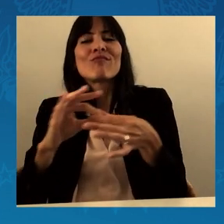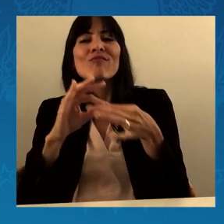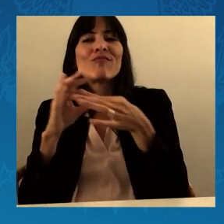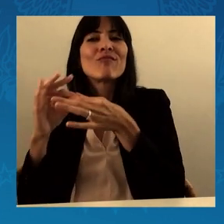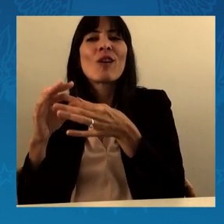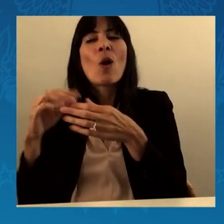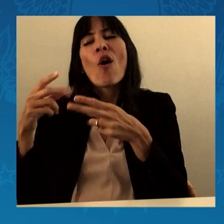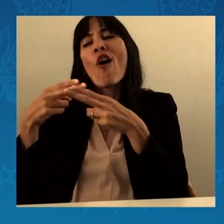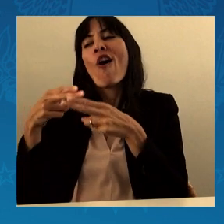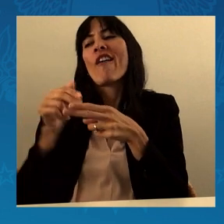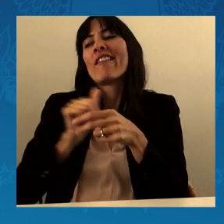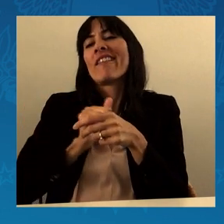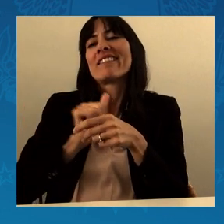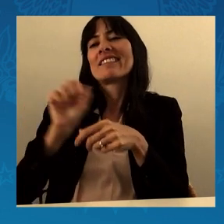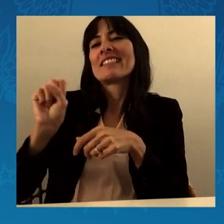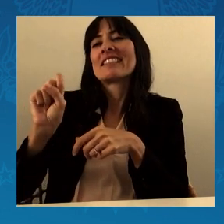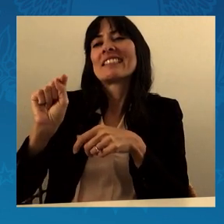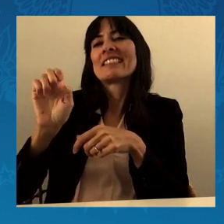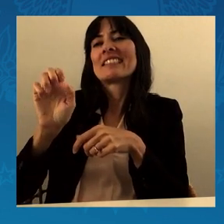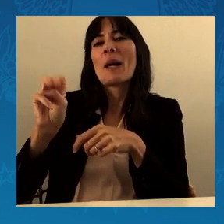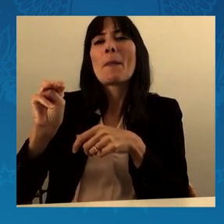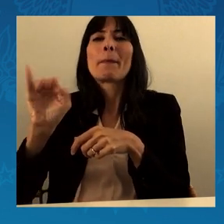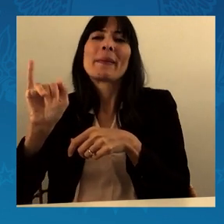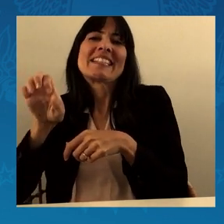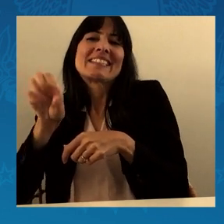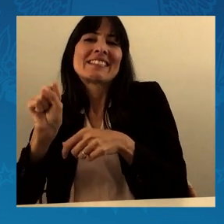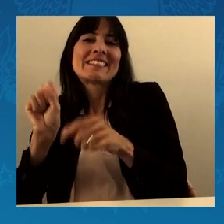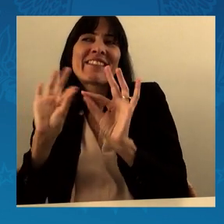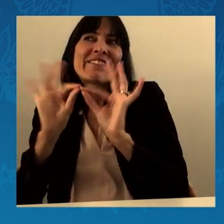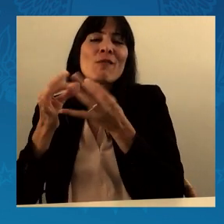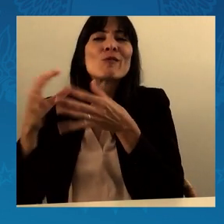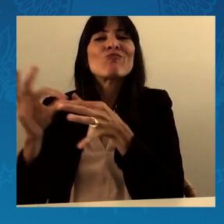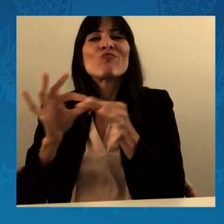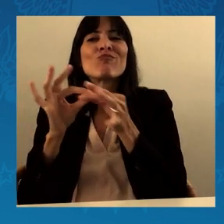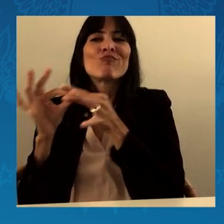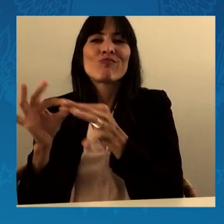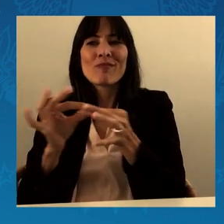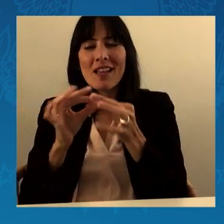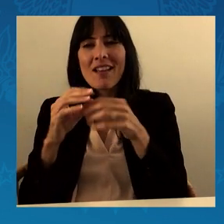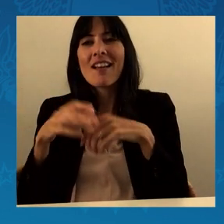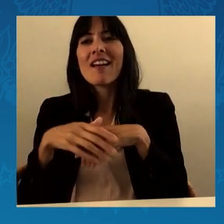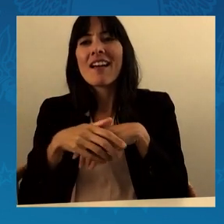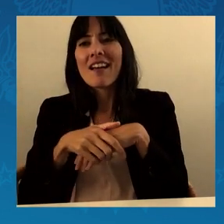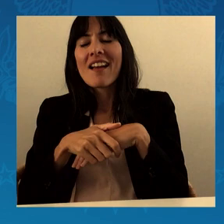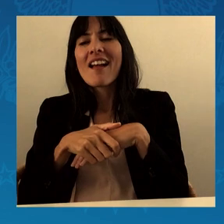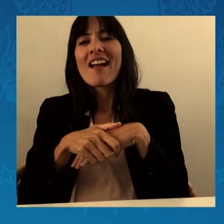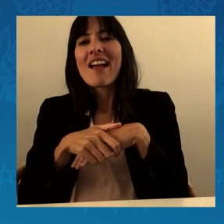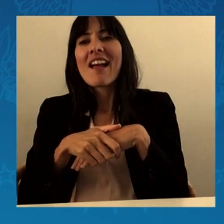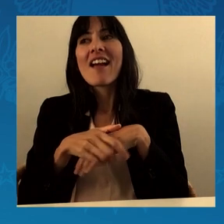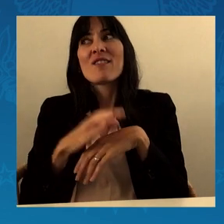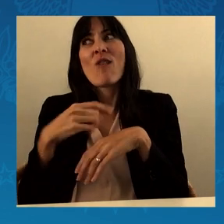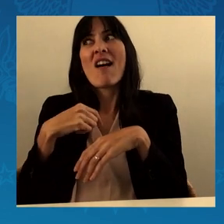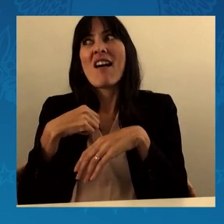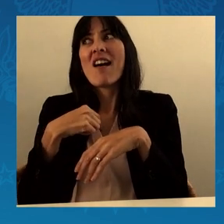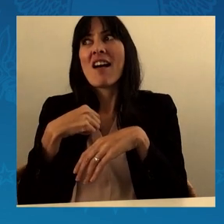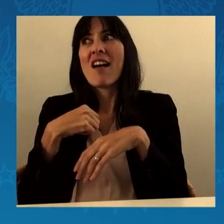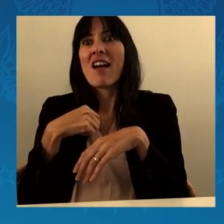So we I really have. And I'm very grateful for the opportunities of the program